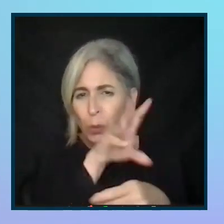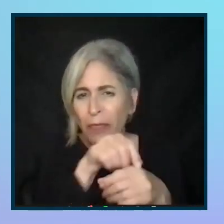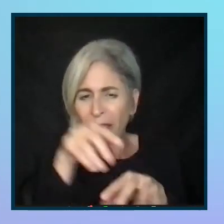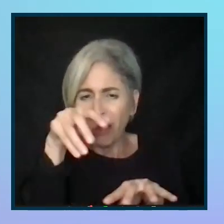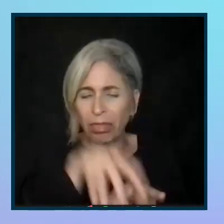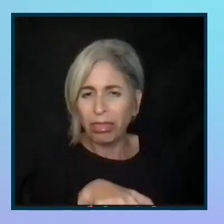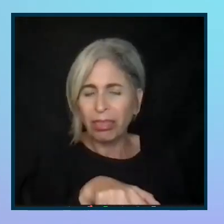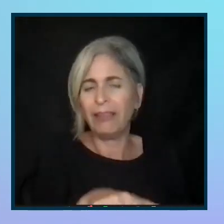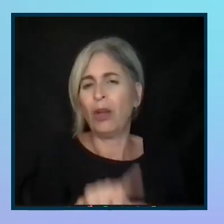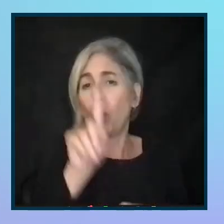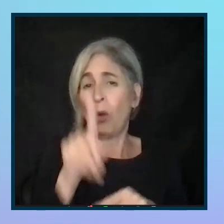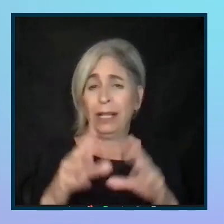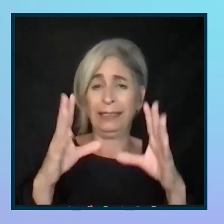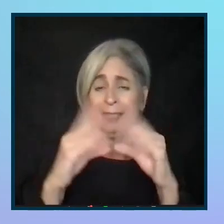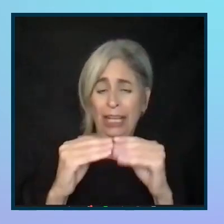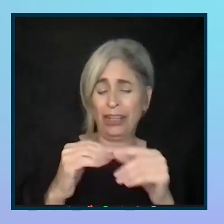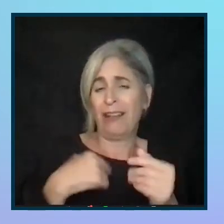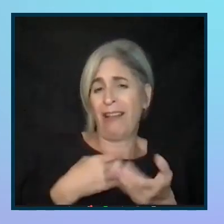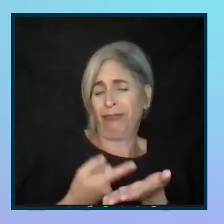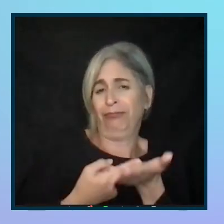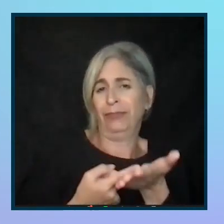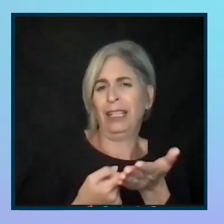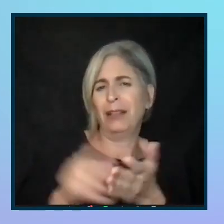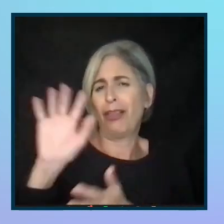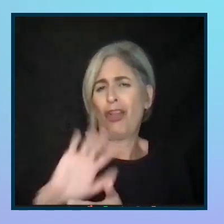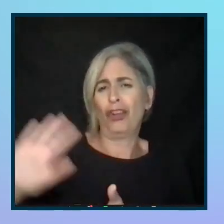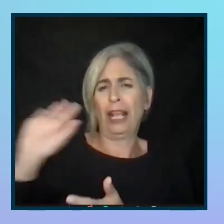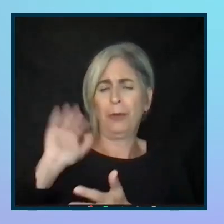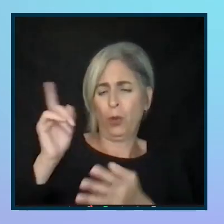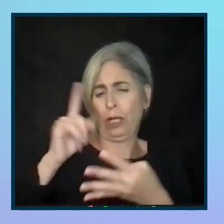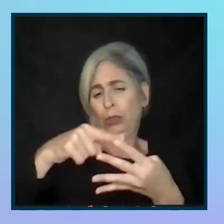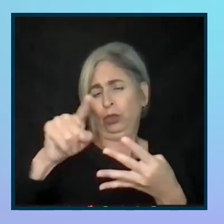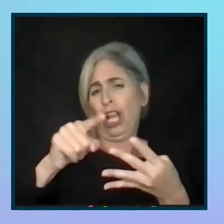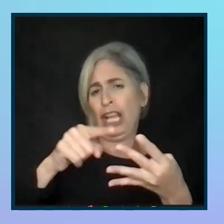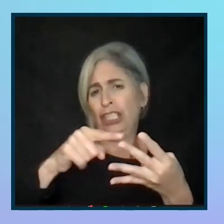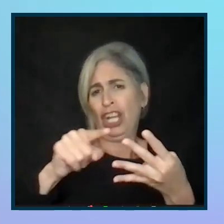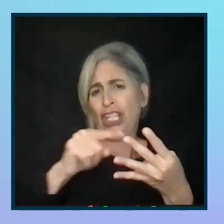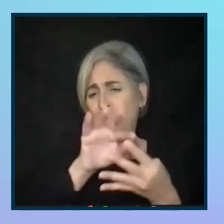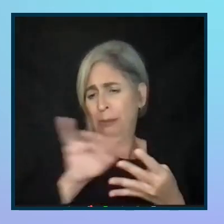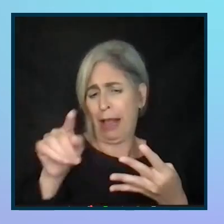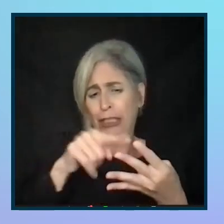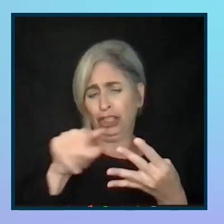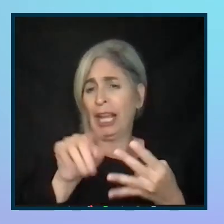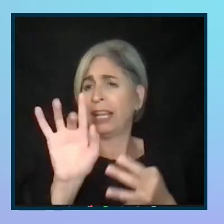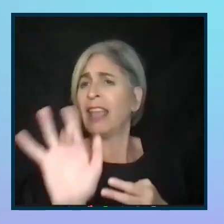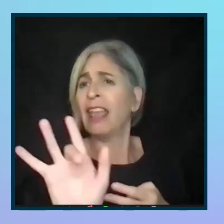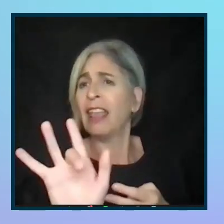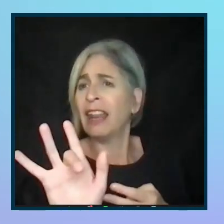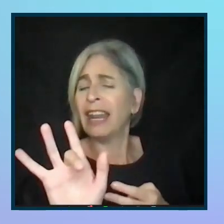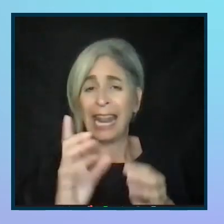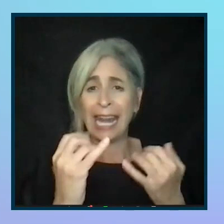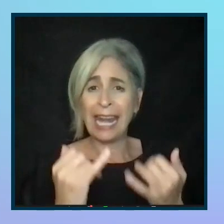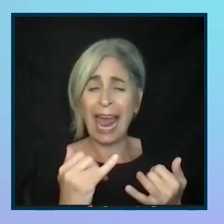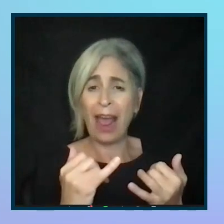about how it used to be, when you had to do spell check, you had to hit a button. Now, today, it's in line.